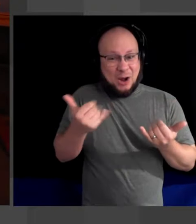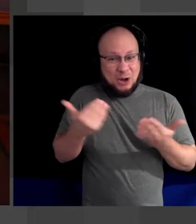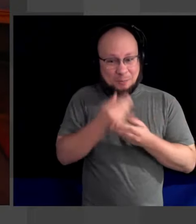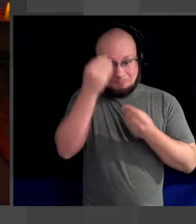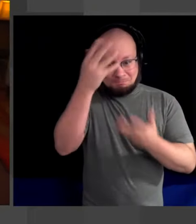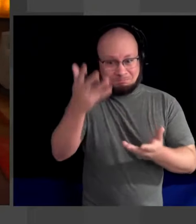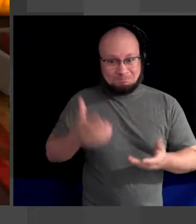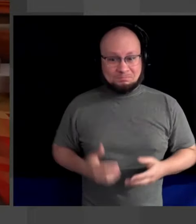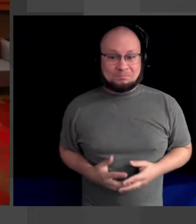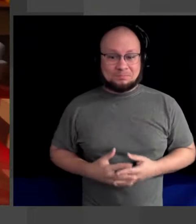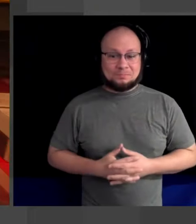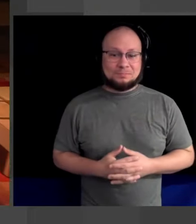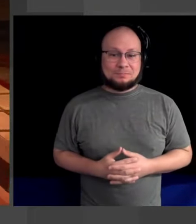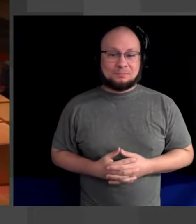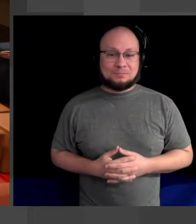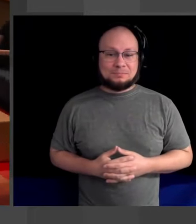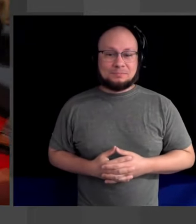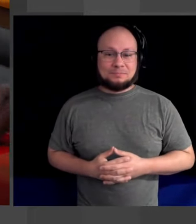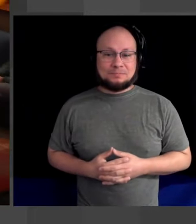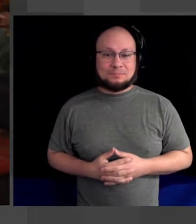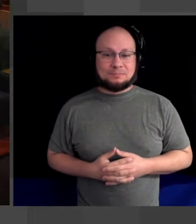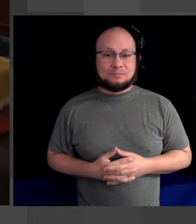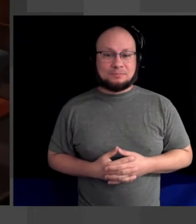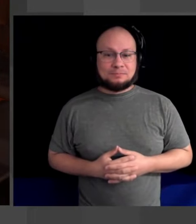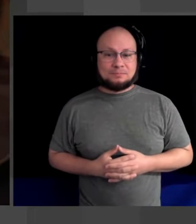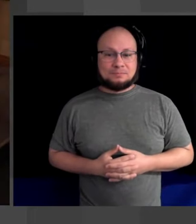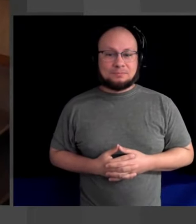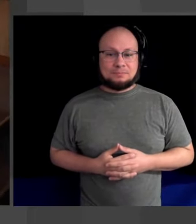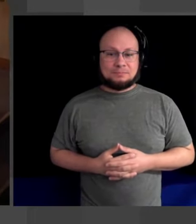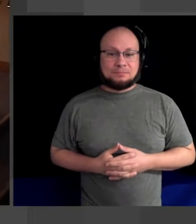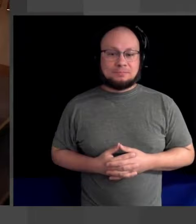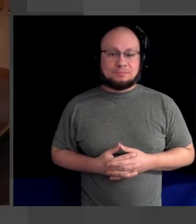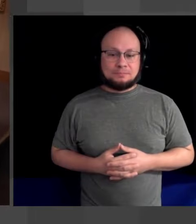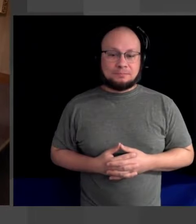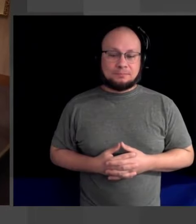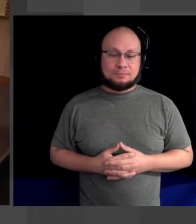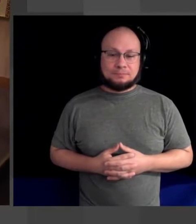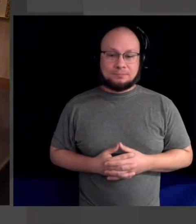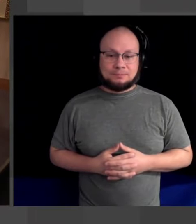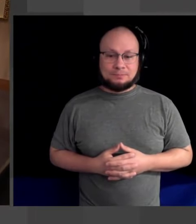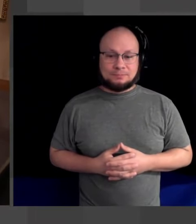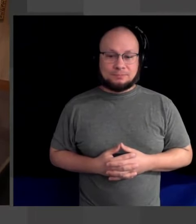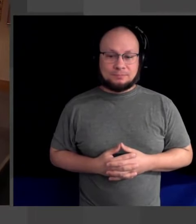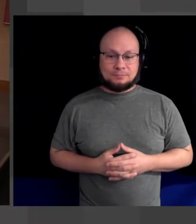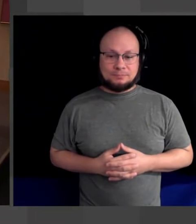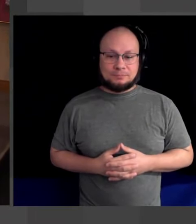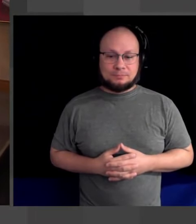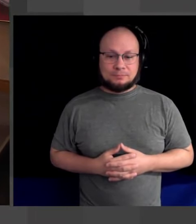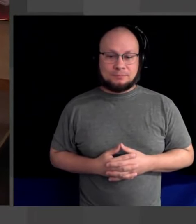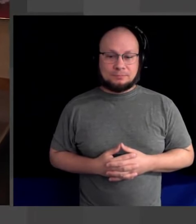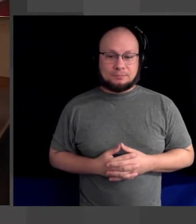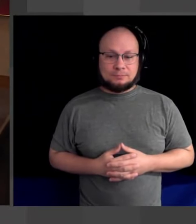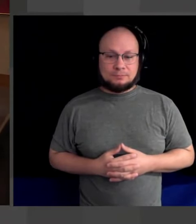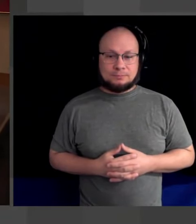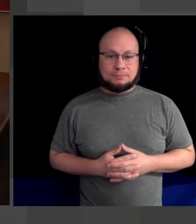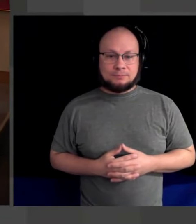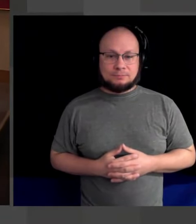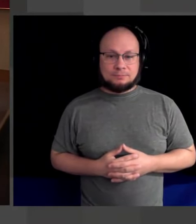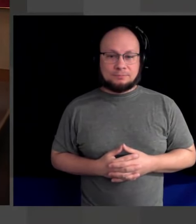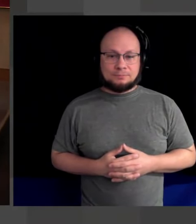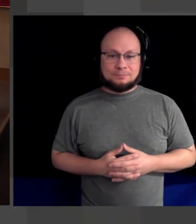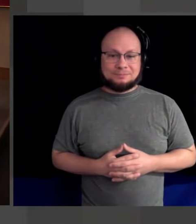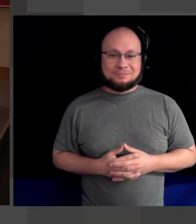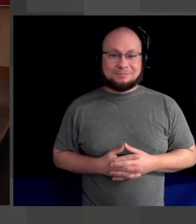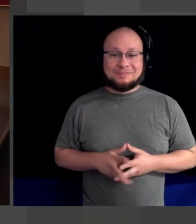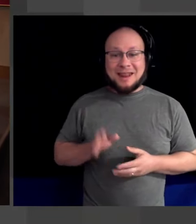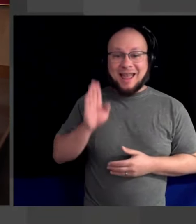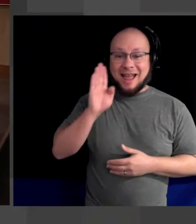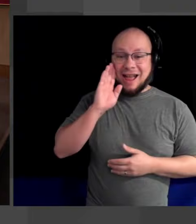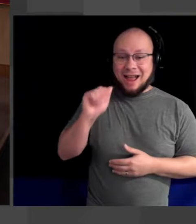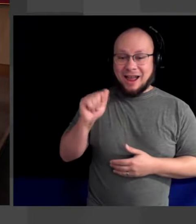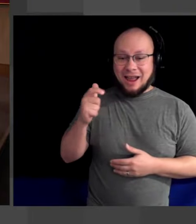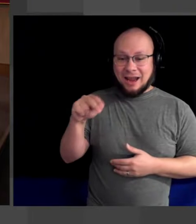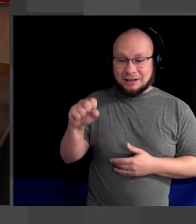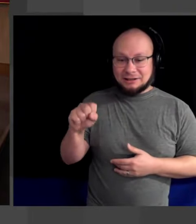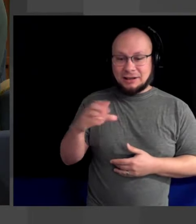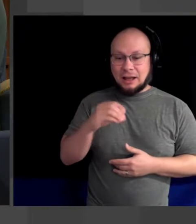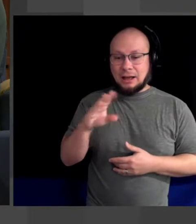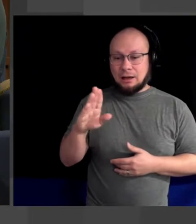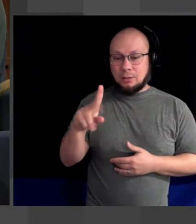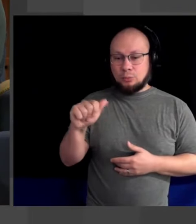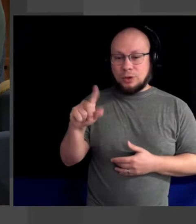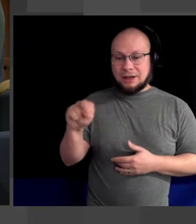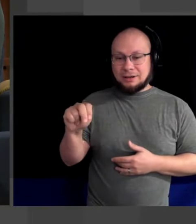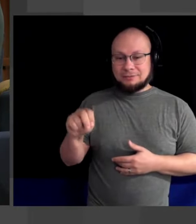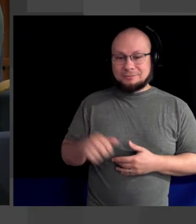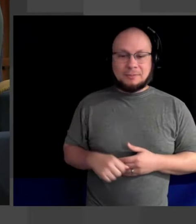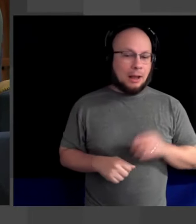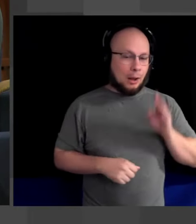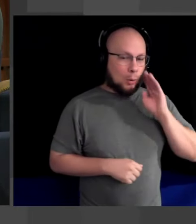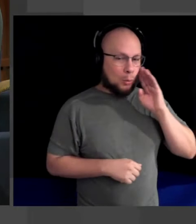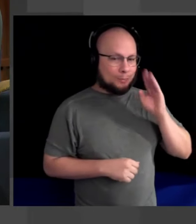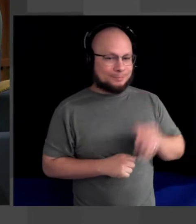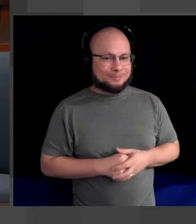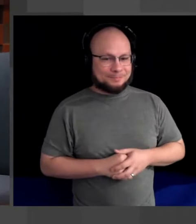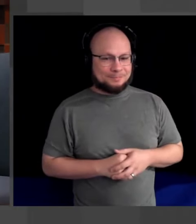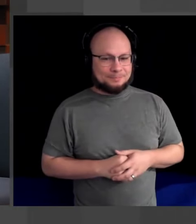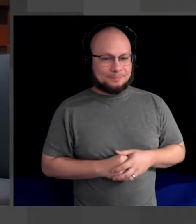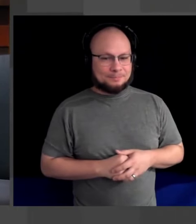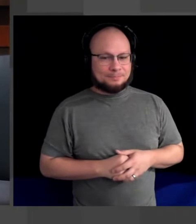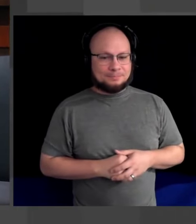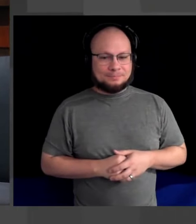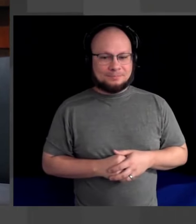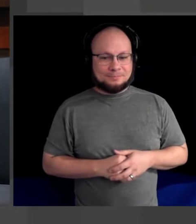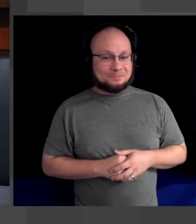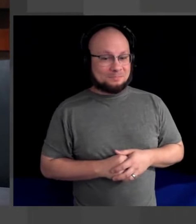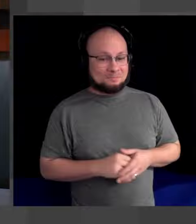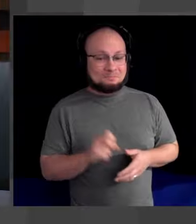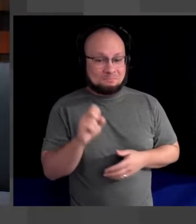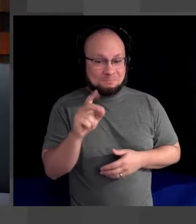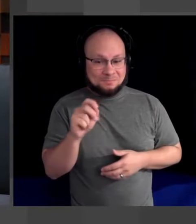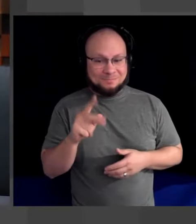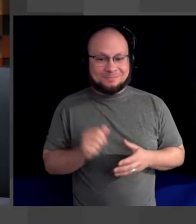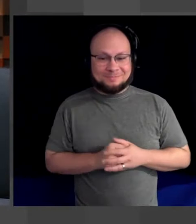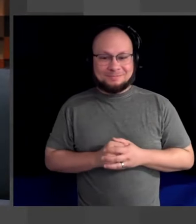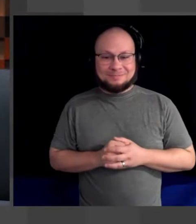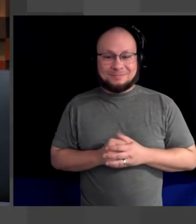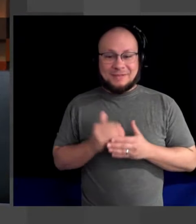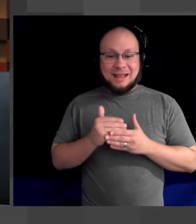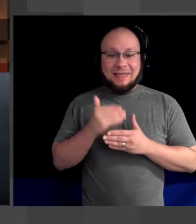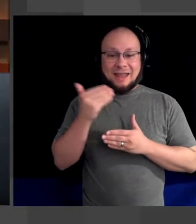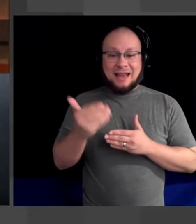NOW!